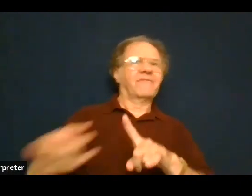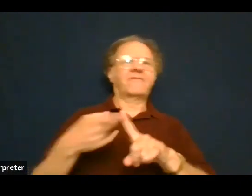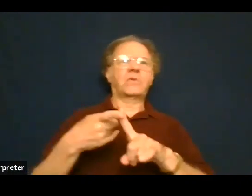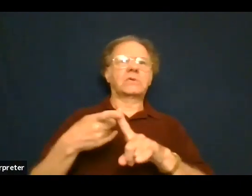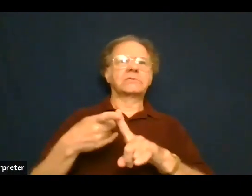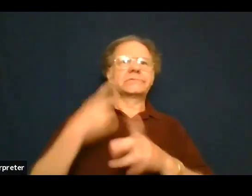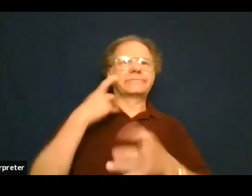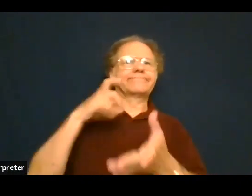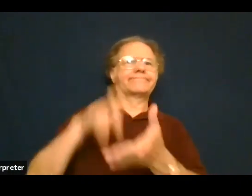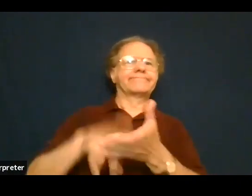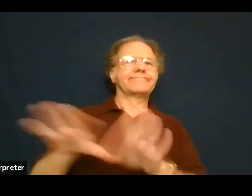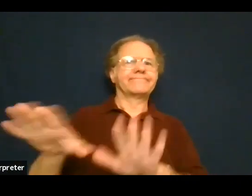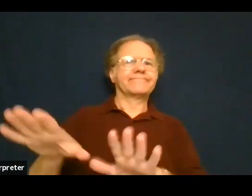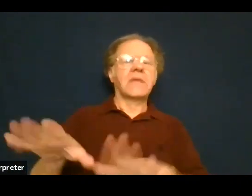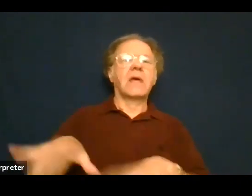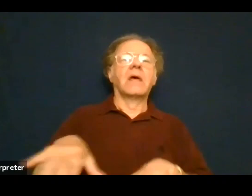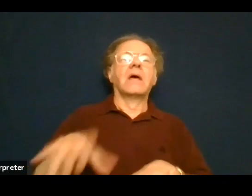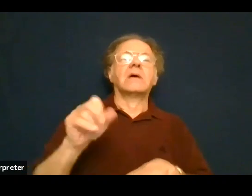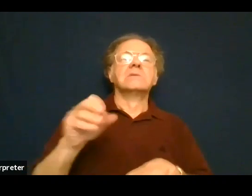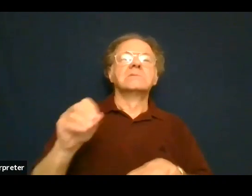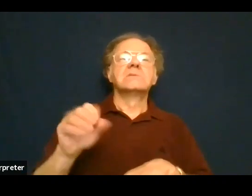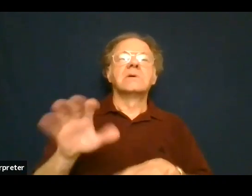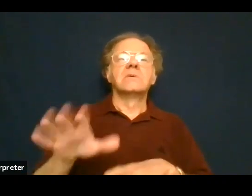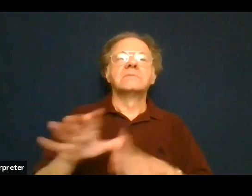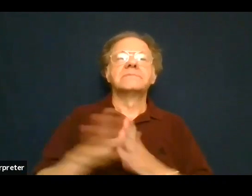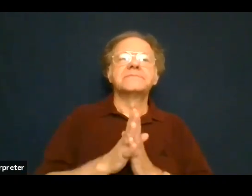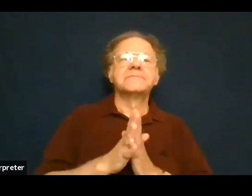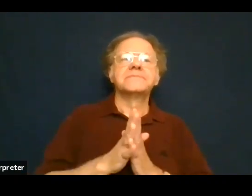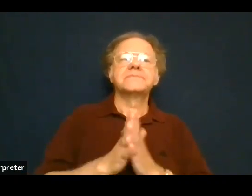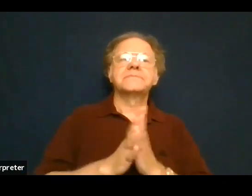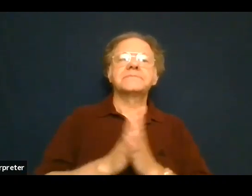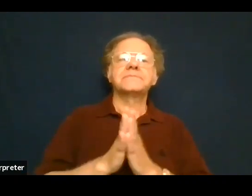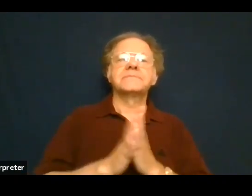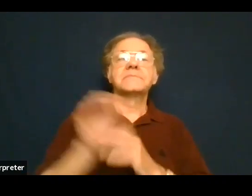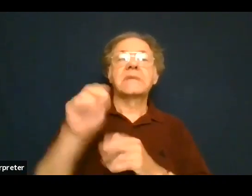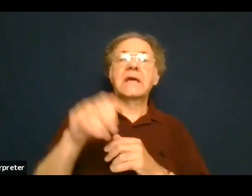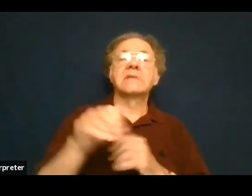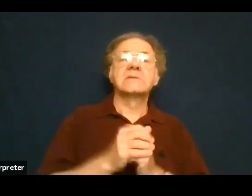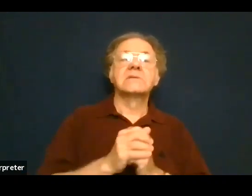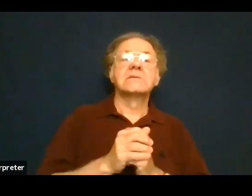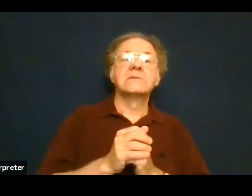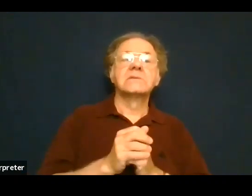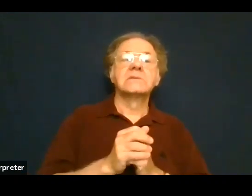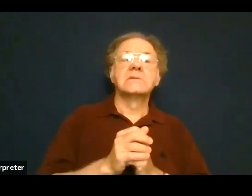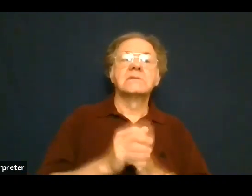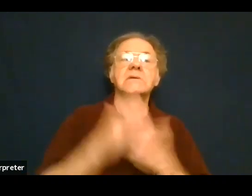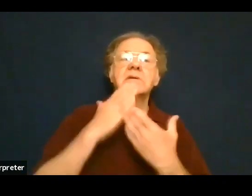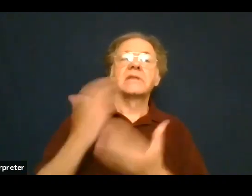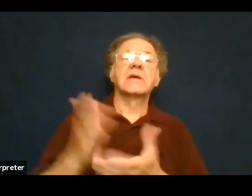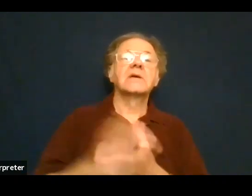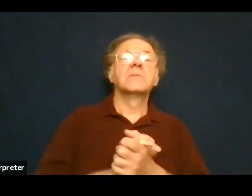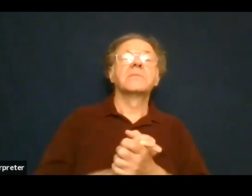So yes. Thank you. Because these approaches are, if you